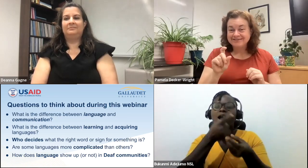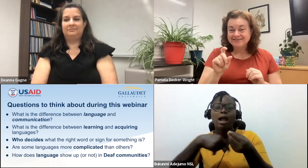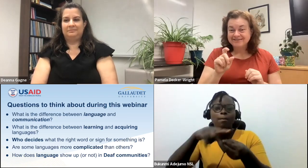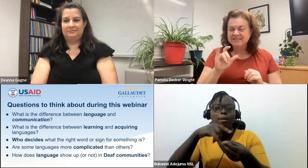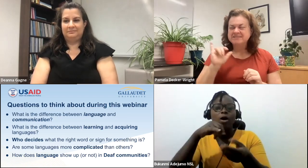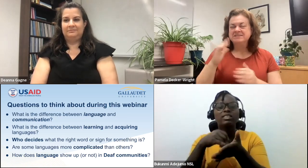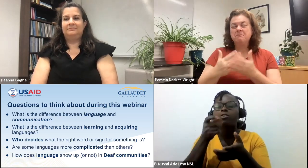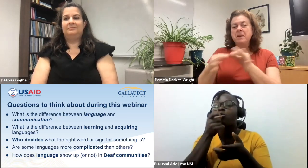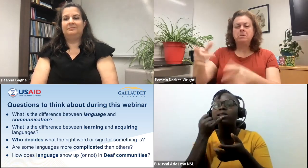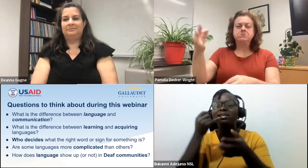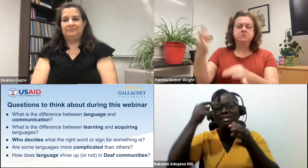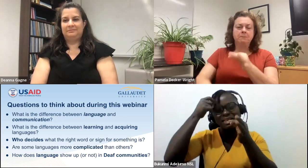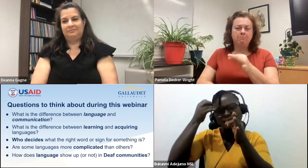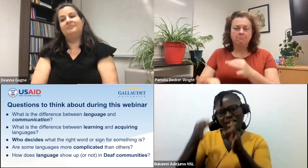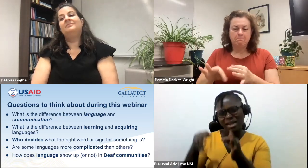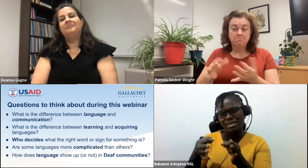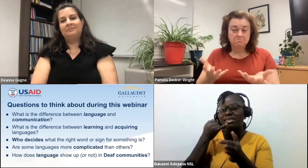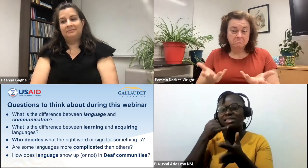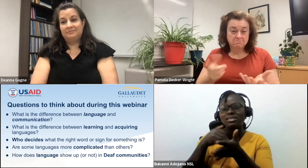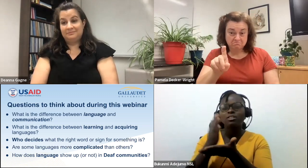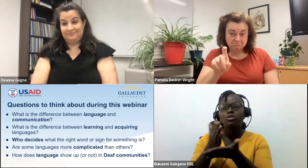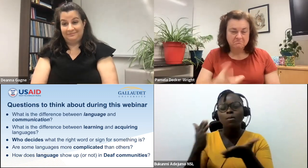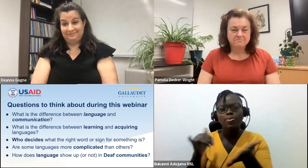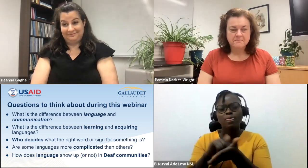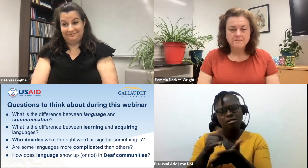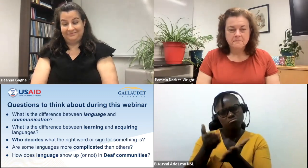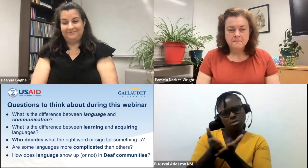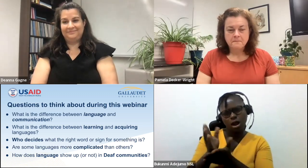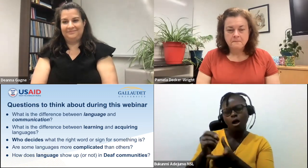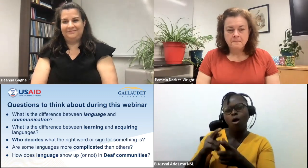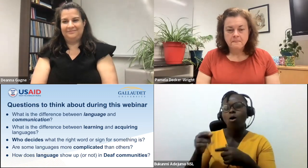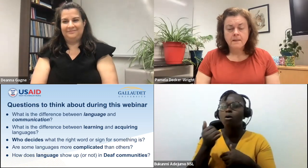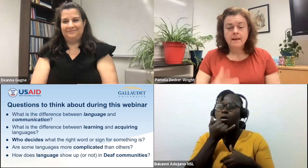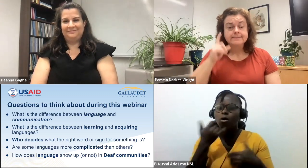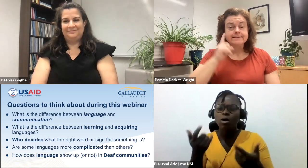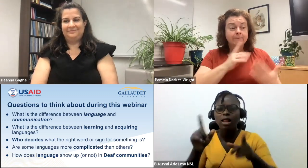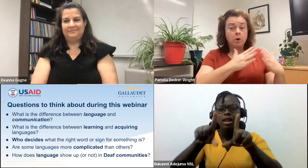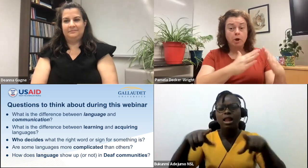Some languages are more complicated than others. So these are questions that we're asking, imposing at this point.